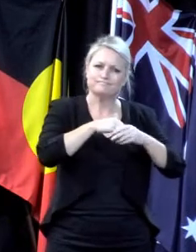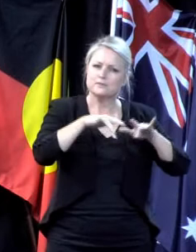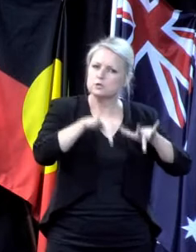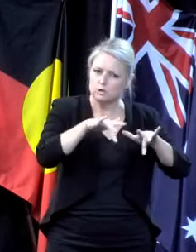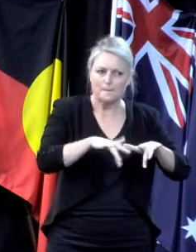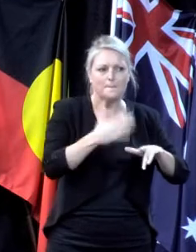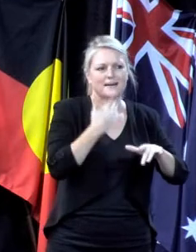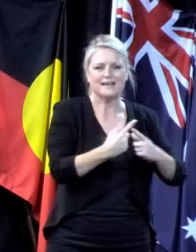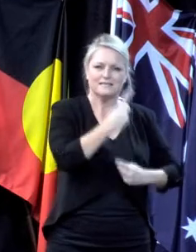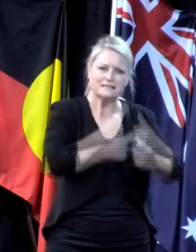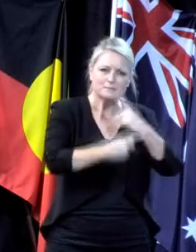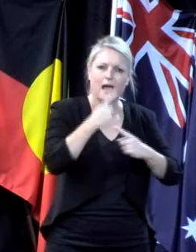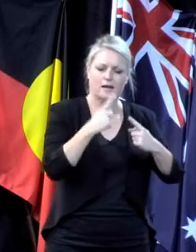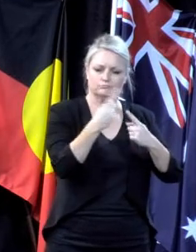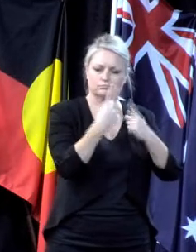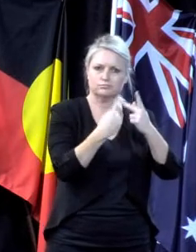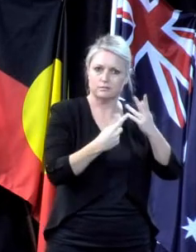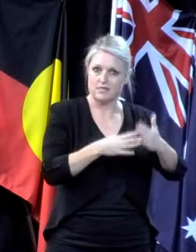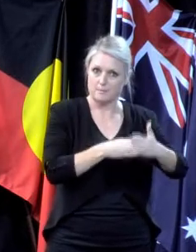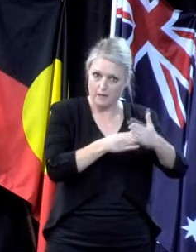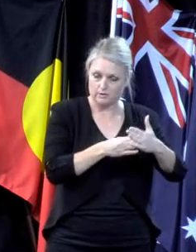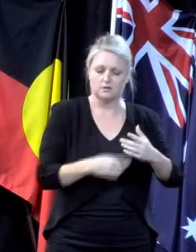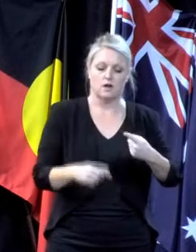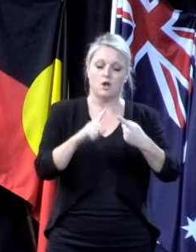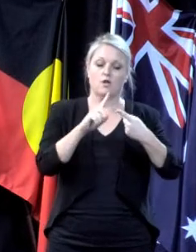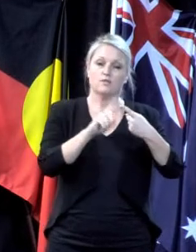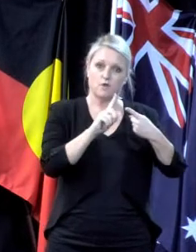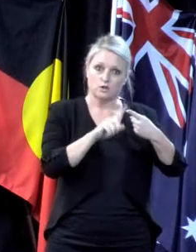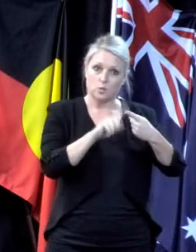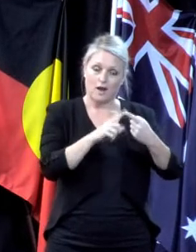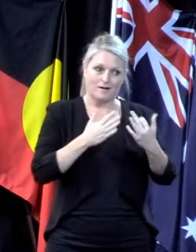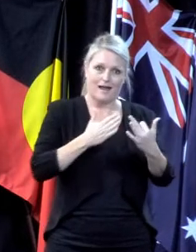The first is some difficulties in accessing some specialist staff